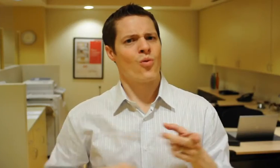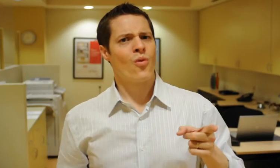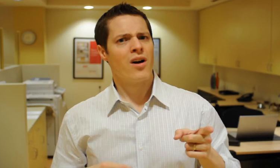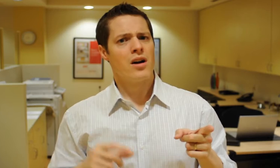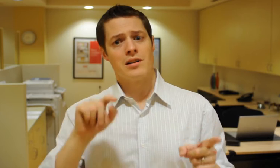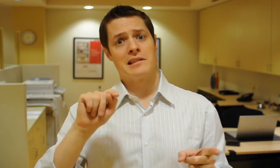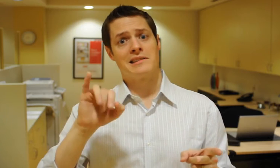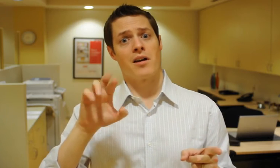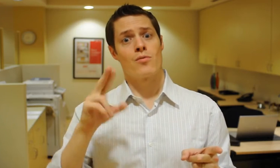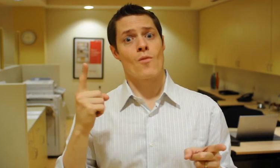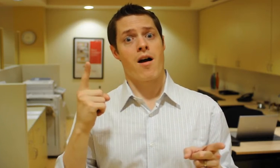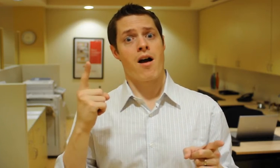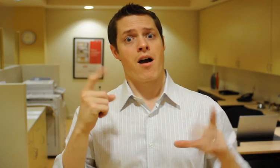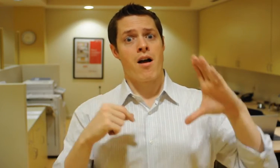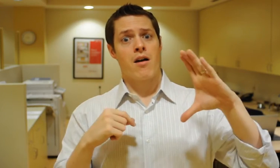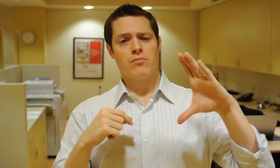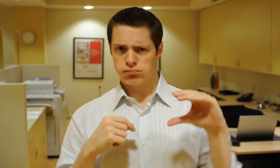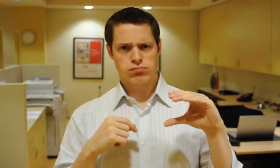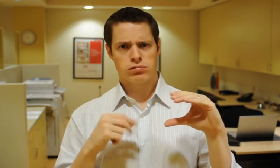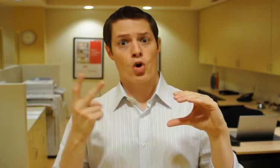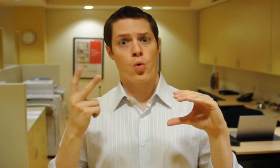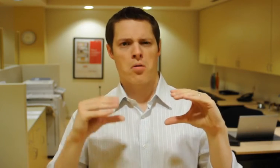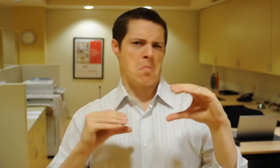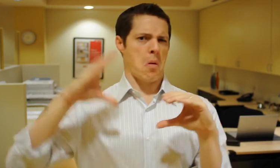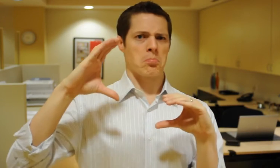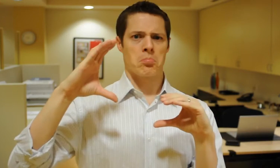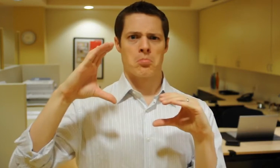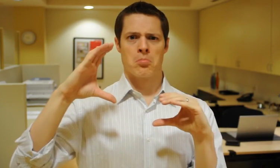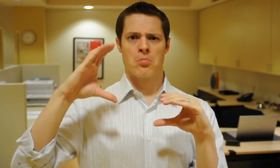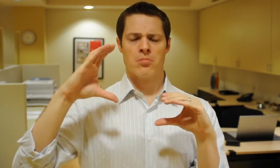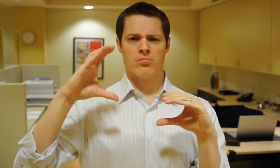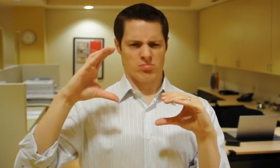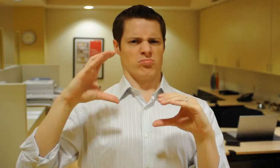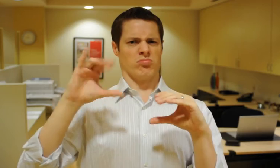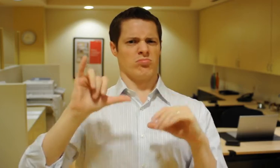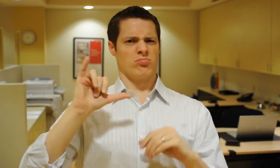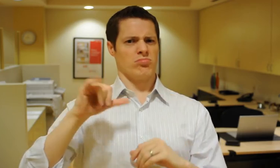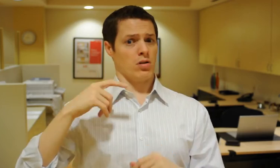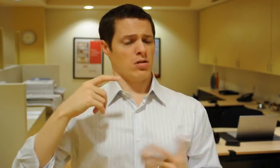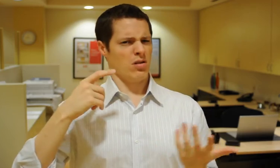Notice Tier One is lower than Tier Two. That's a puzzling change.